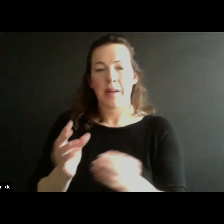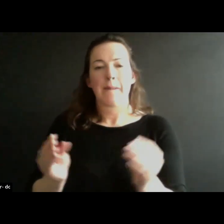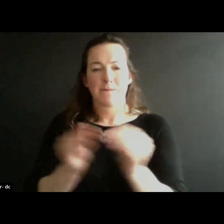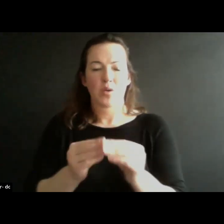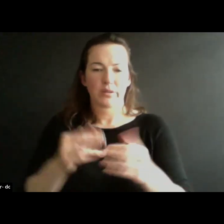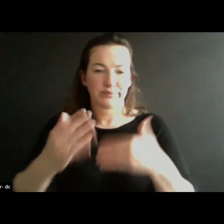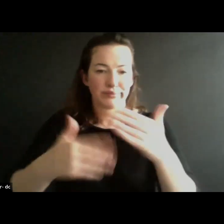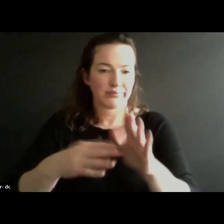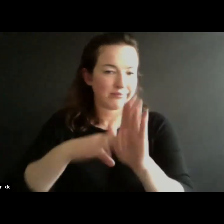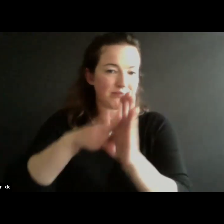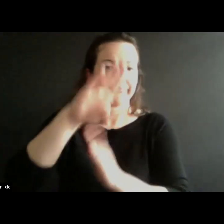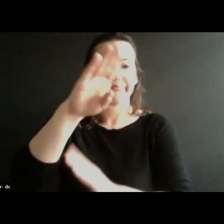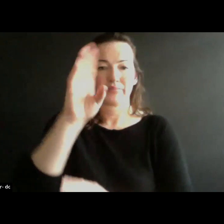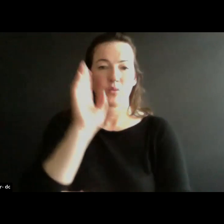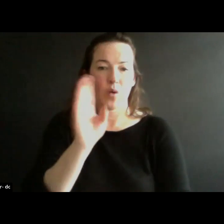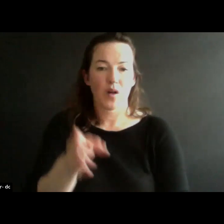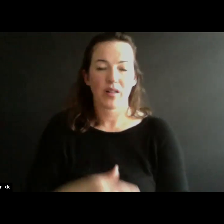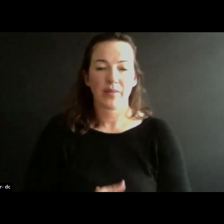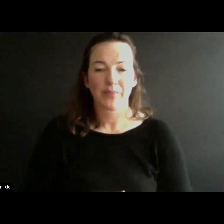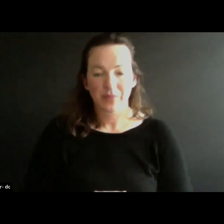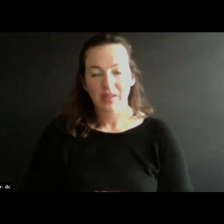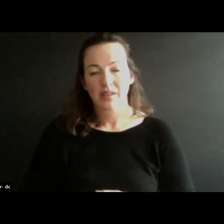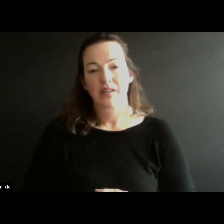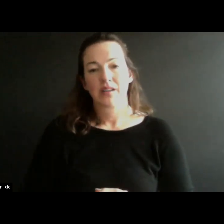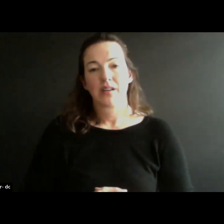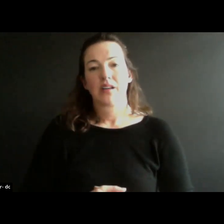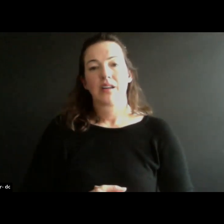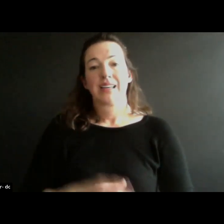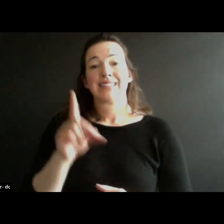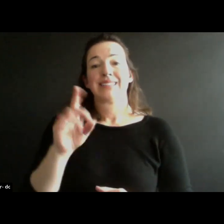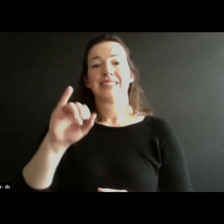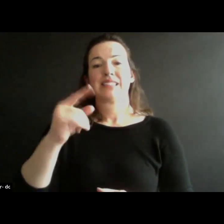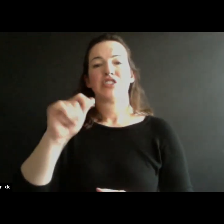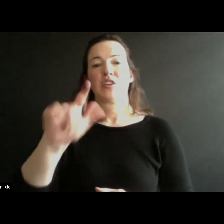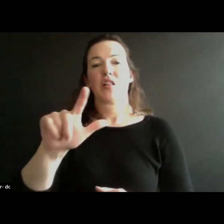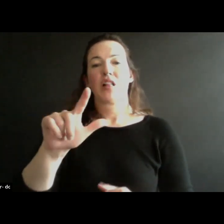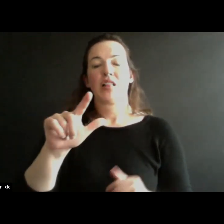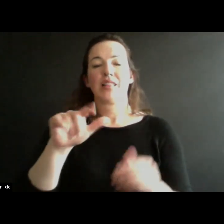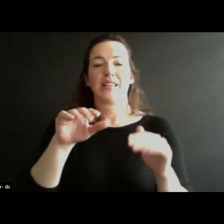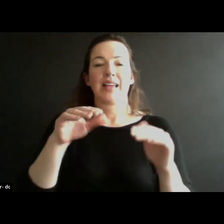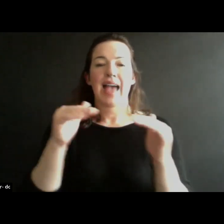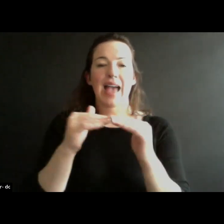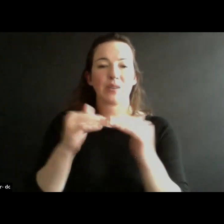we're going to make. So to that end digital equity. La is a coalition of community base